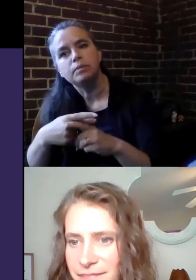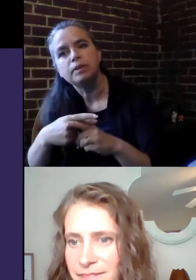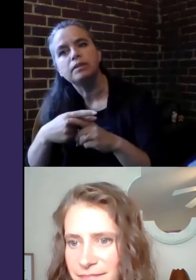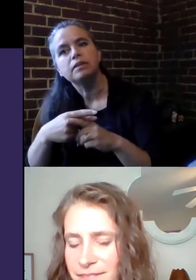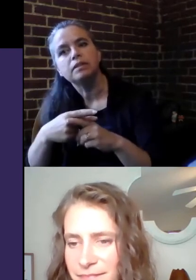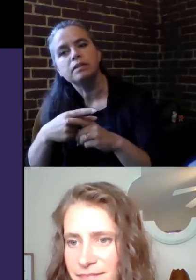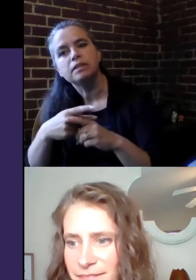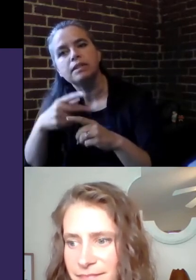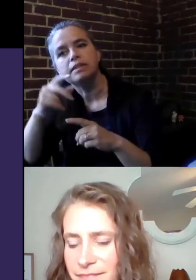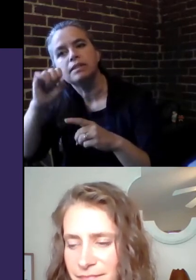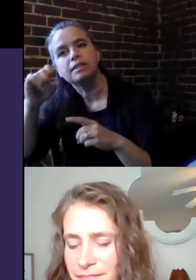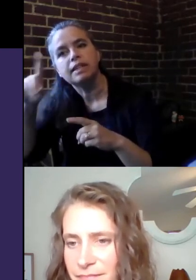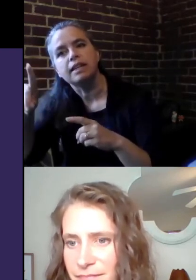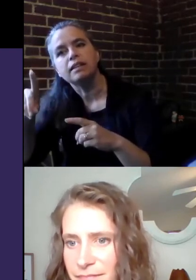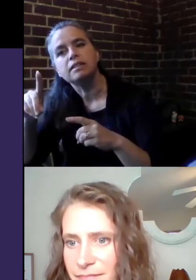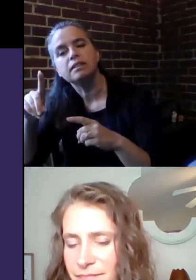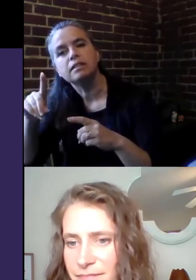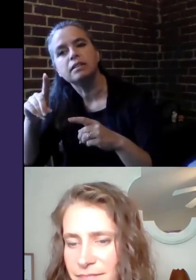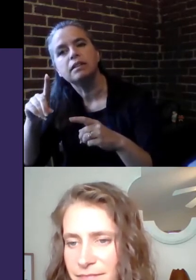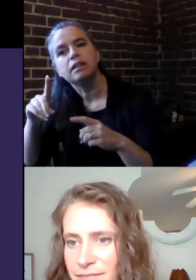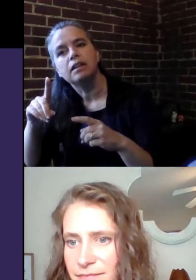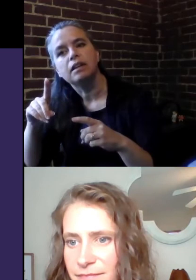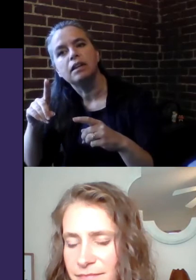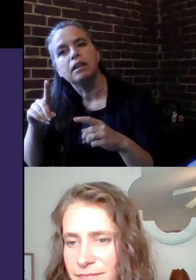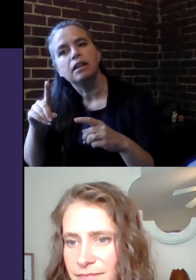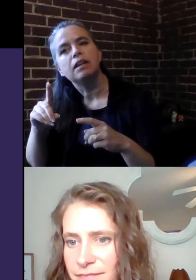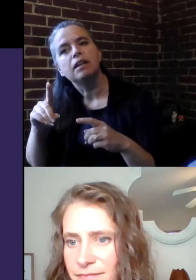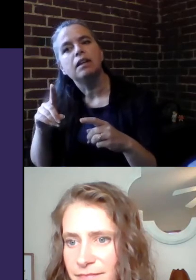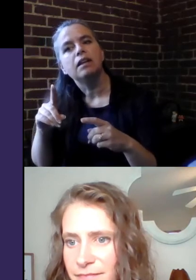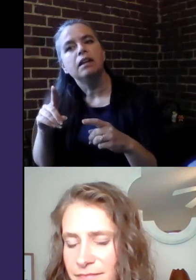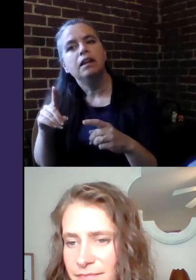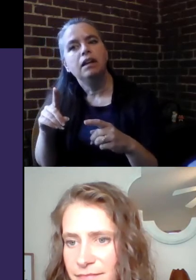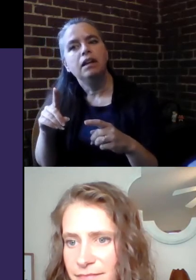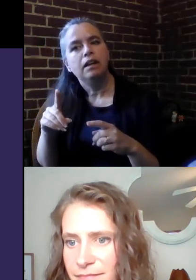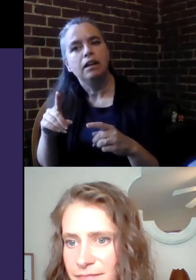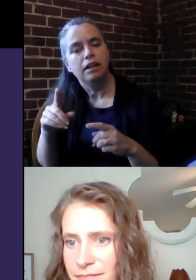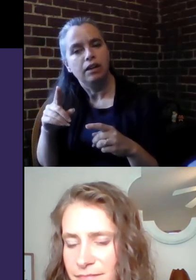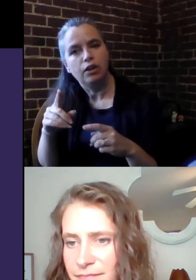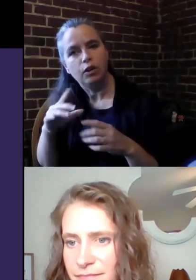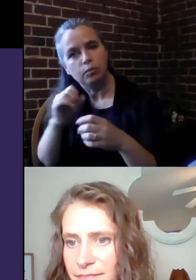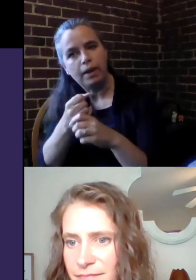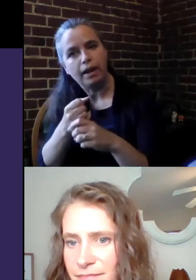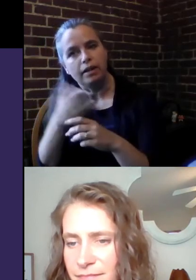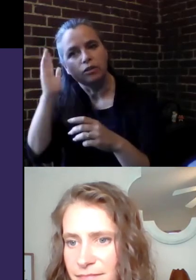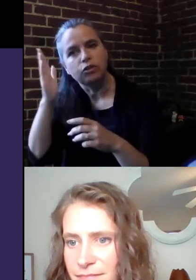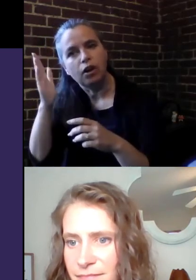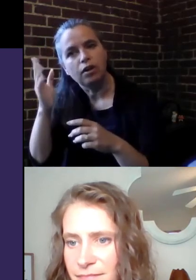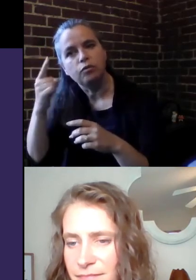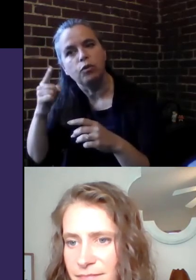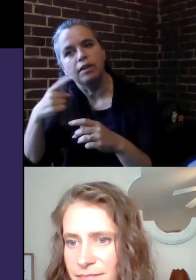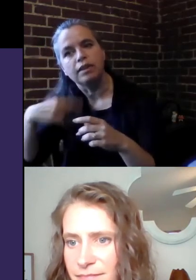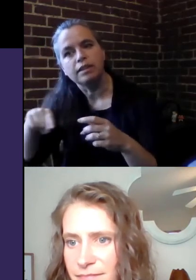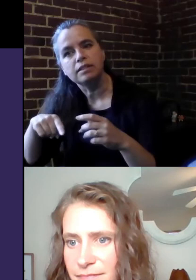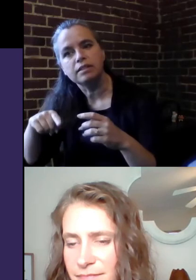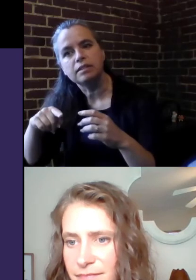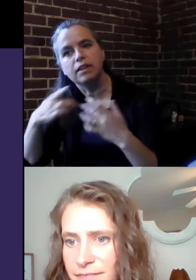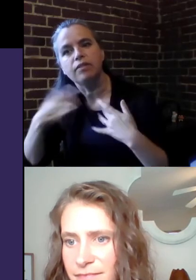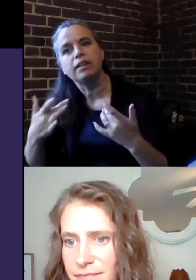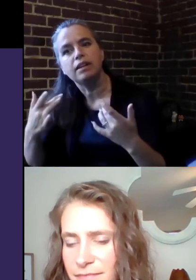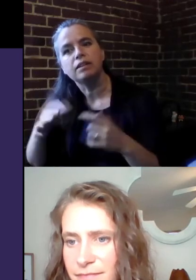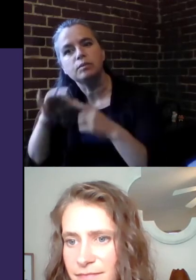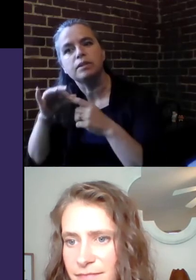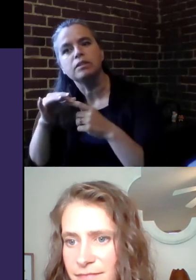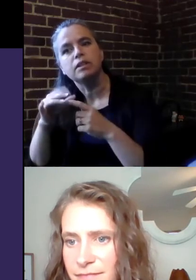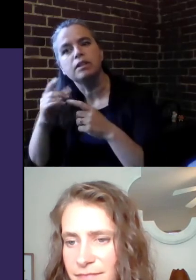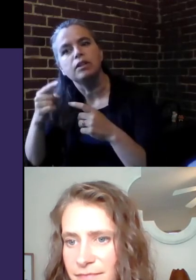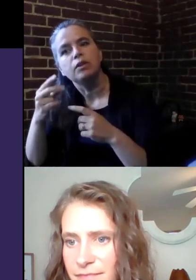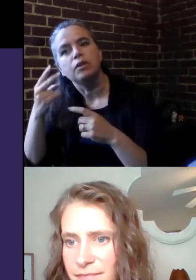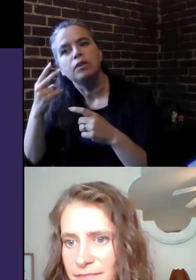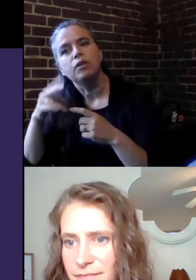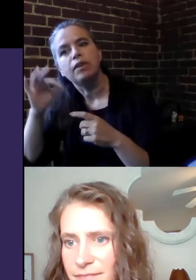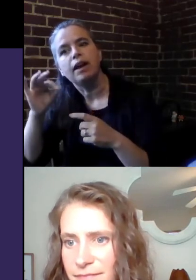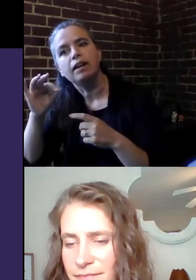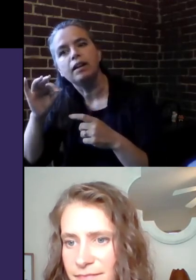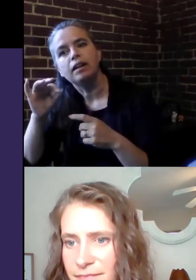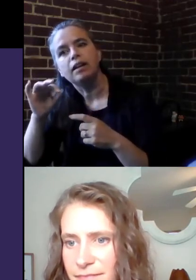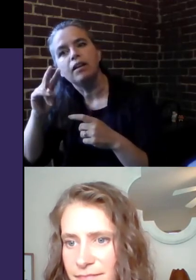And have you -- I know this was -- you created this talk for us especially, but had you -- do you remember, like, coming across Vitis seeds when you were at any other digs in the past?